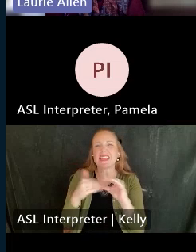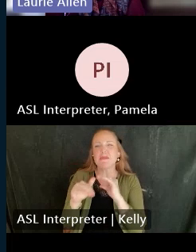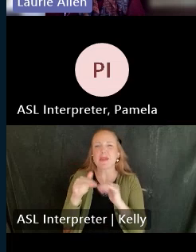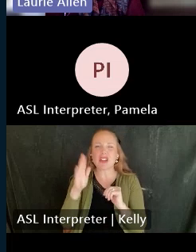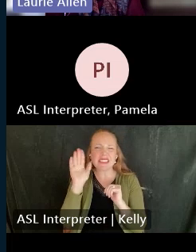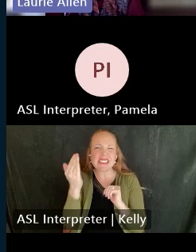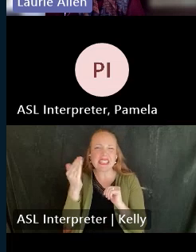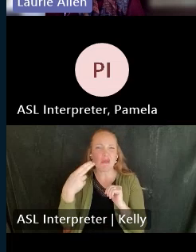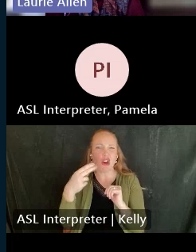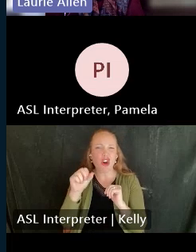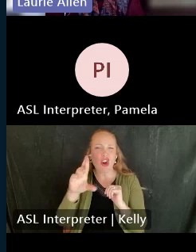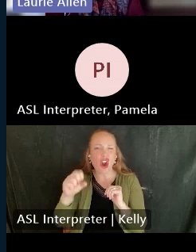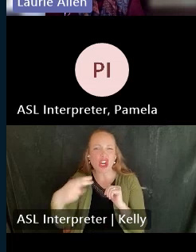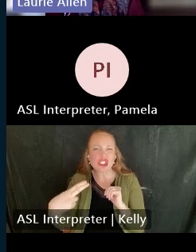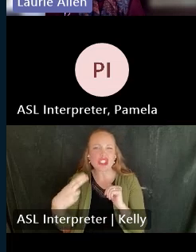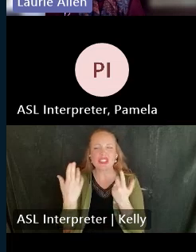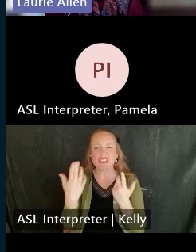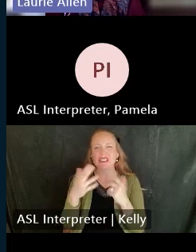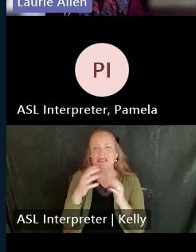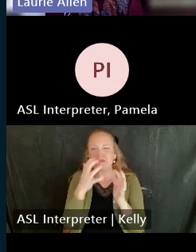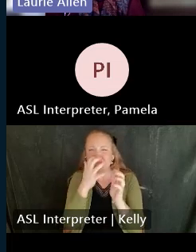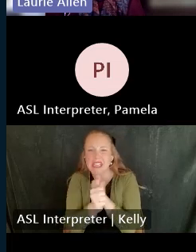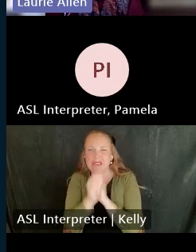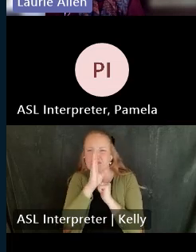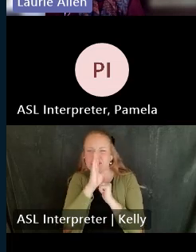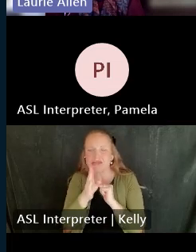So he uses Copilot in Outlook to soften the tone of his emails.